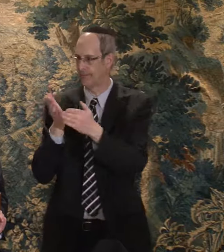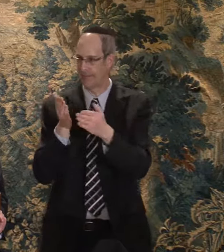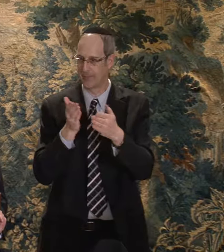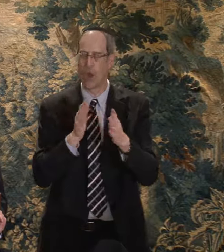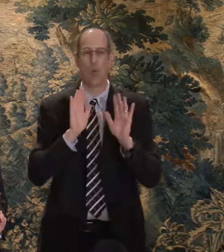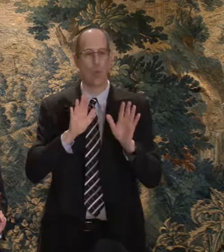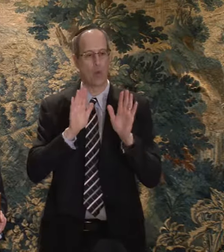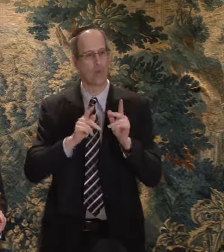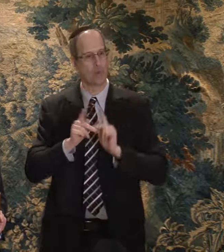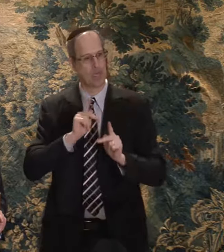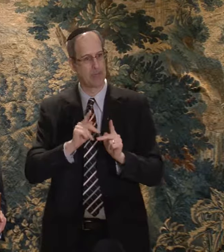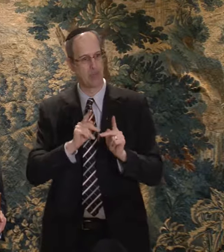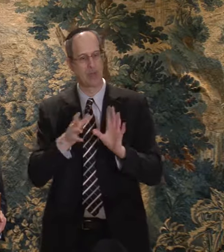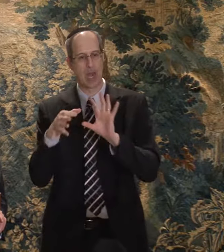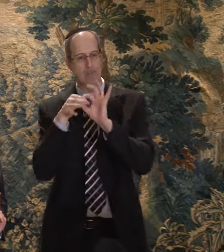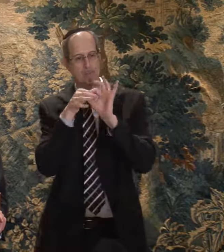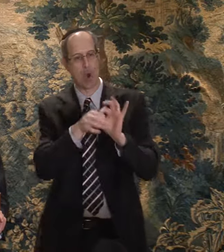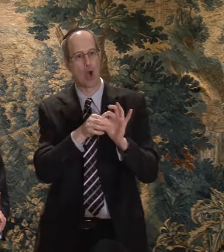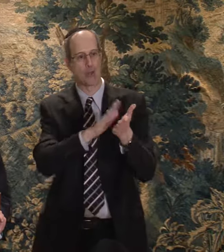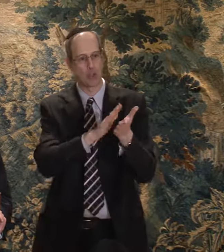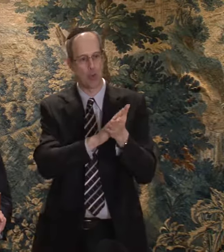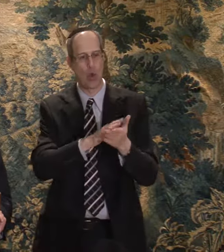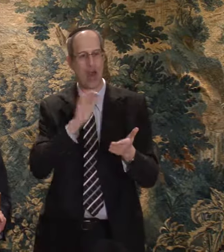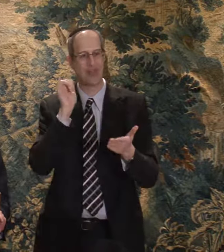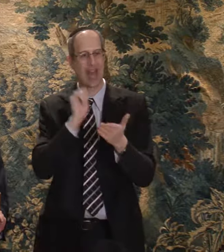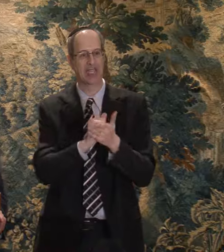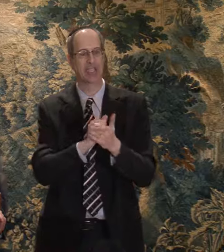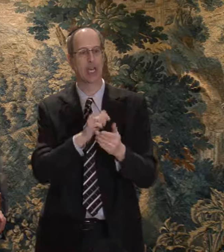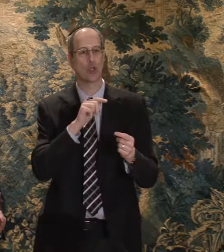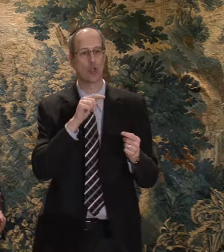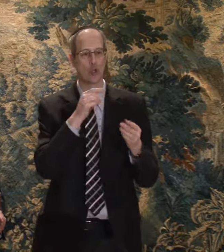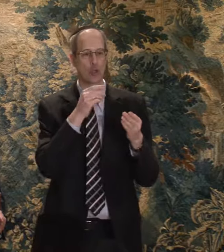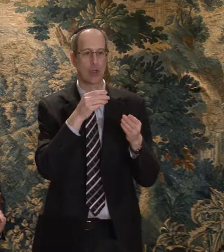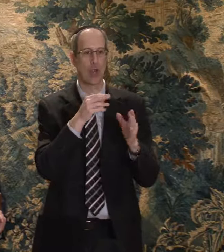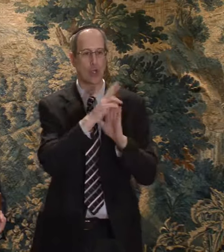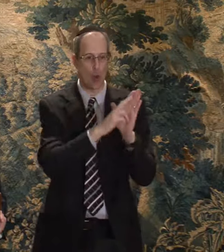that are part of that school that's the guy zero Makai yang and that's what we